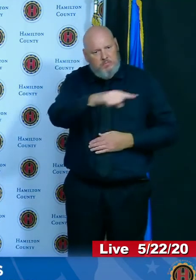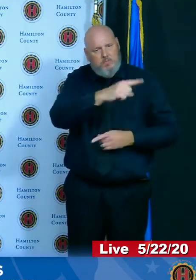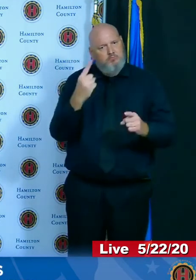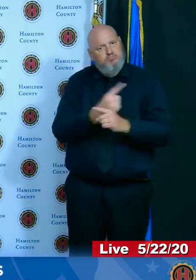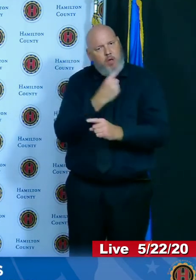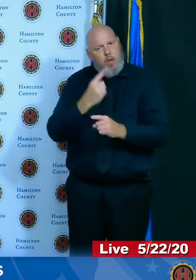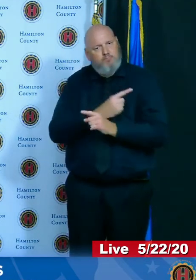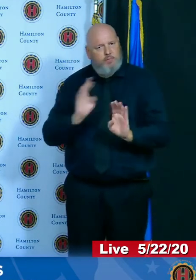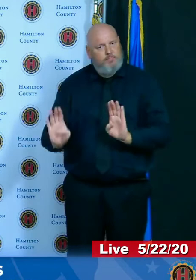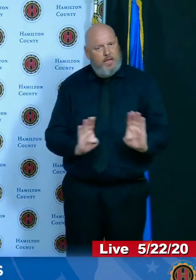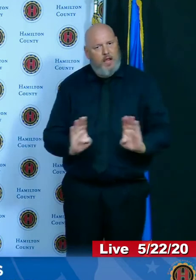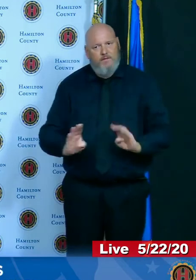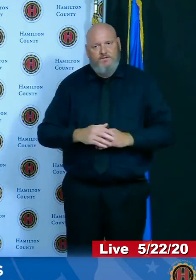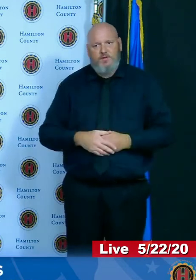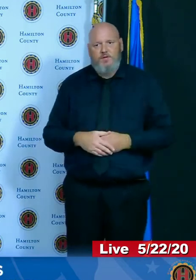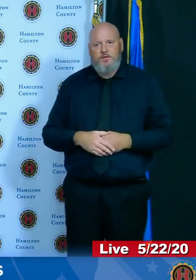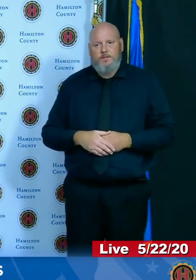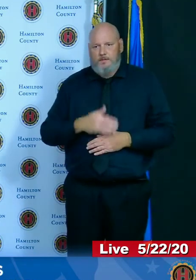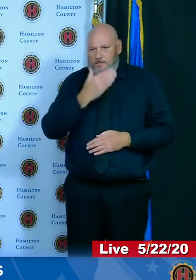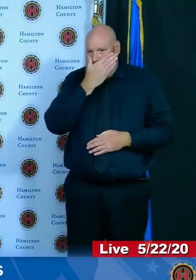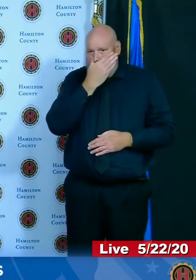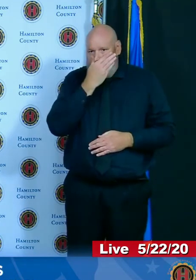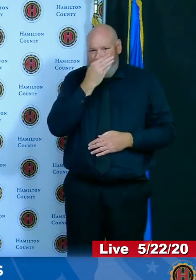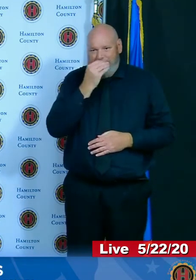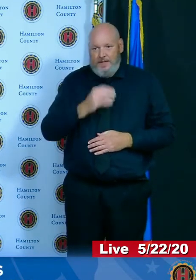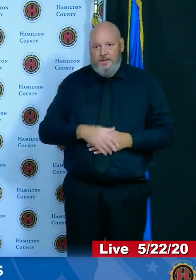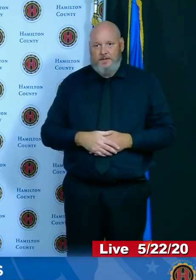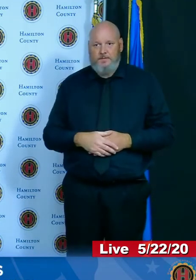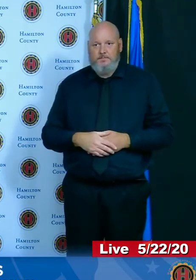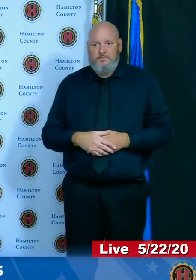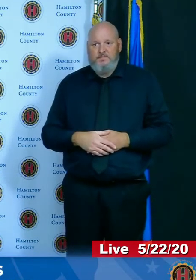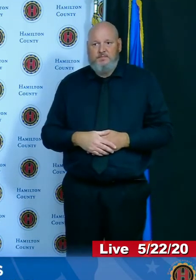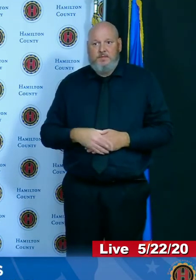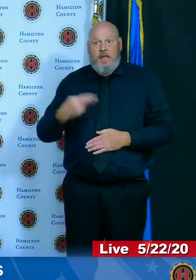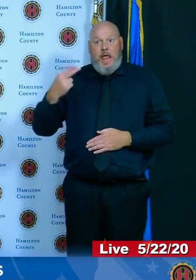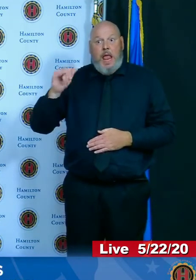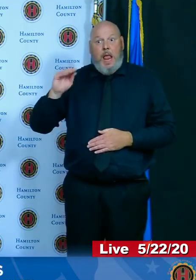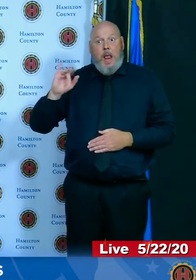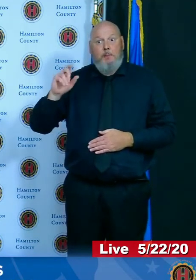jurisdiction is Hamilton County outside the city and so I there's been a little